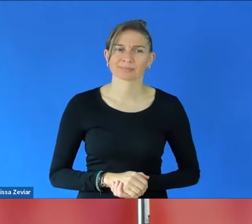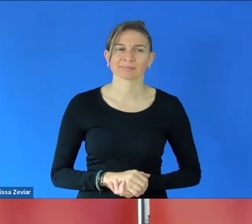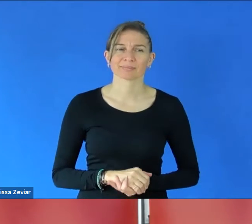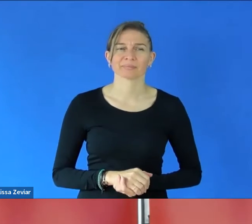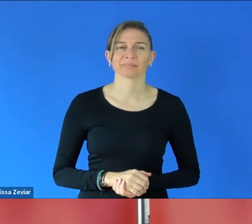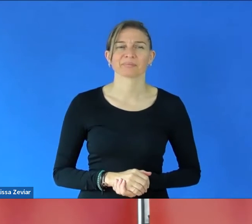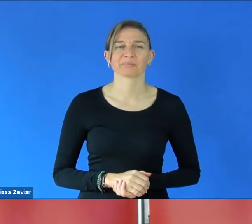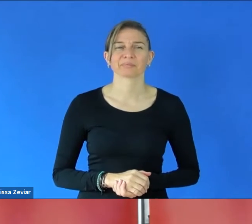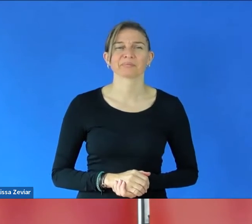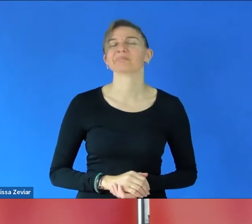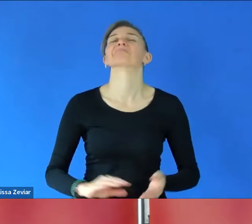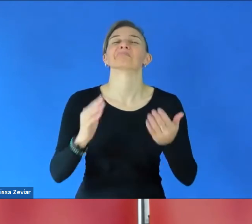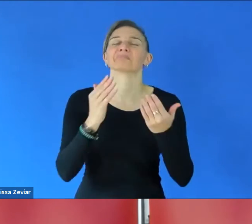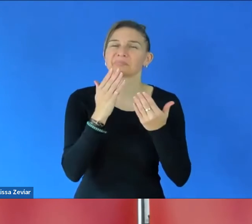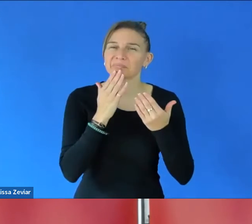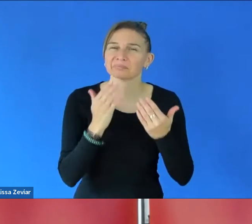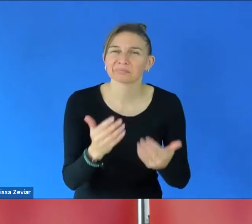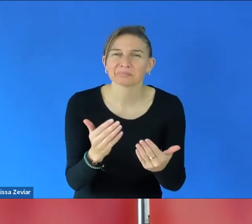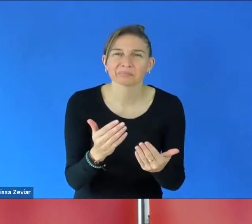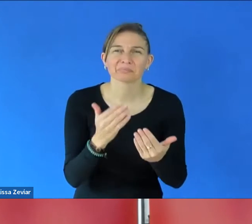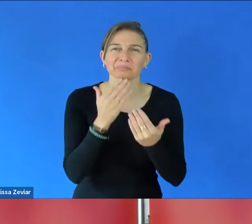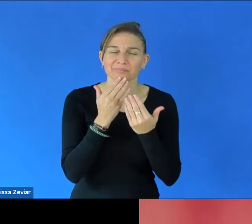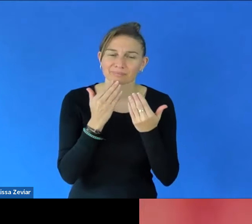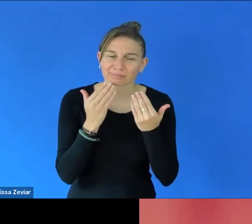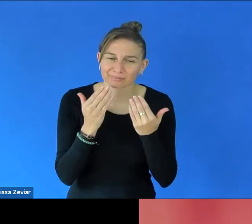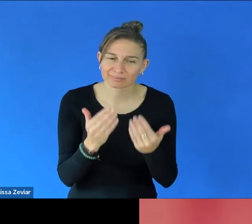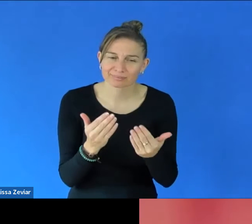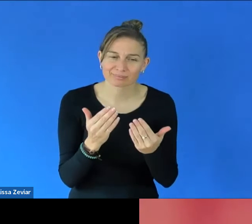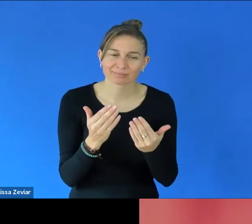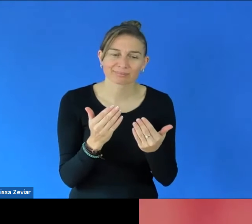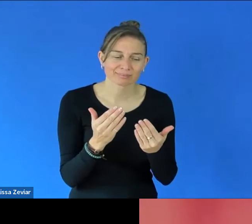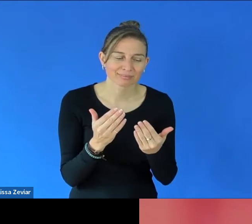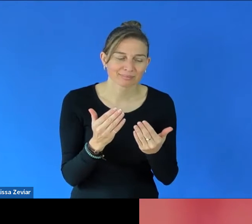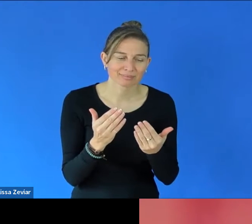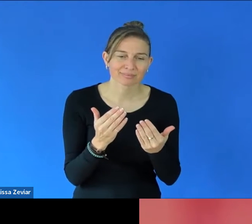Thank you. Thank you for giving me the opportunity to talk here.